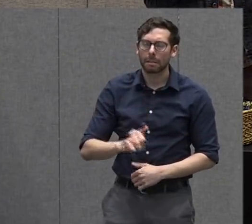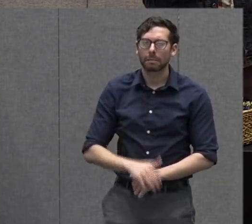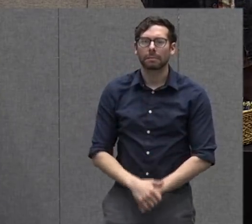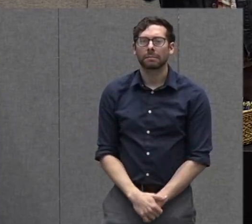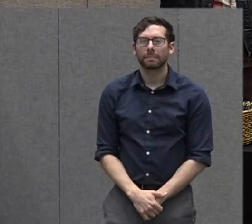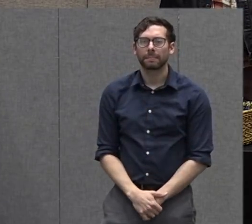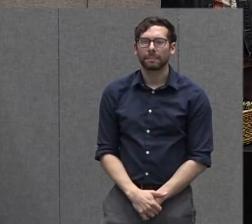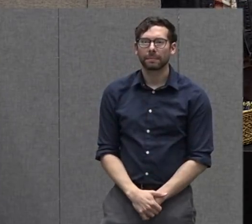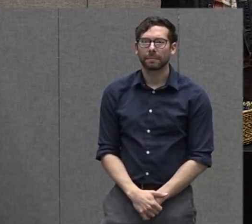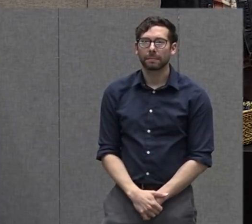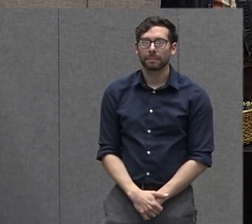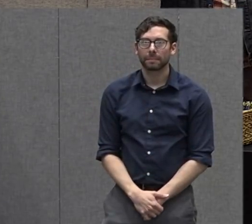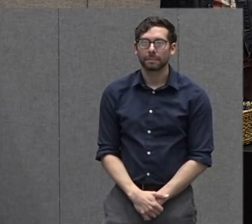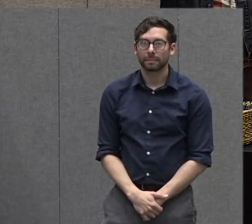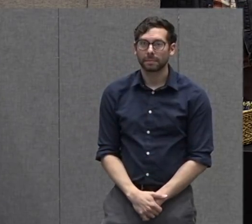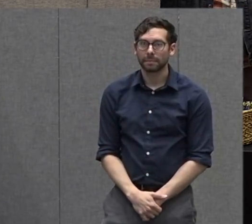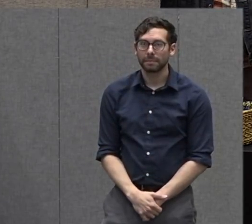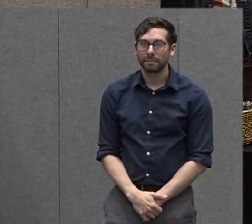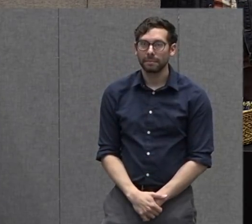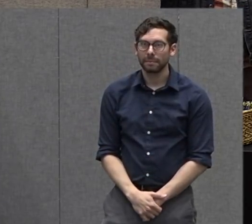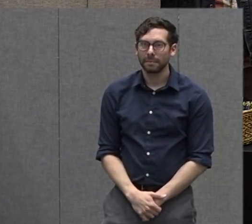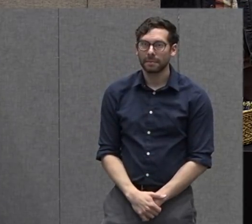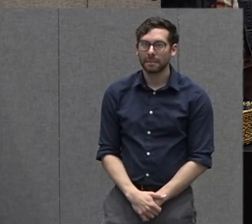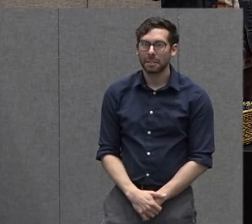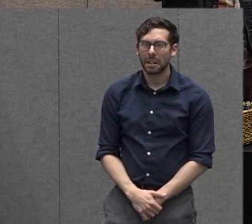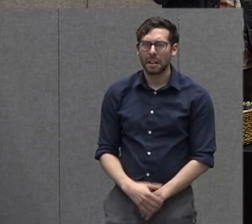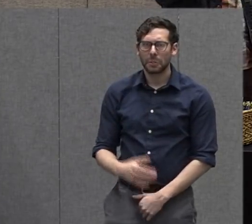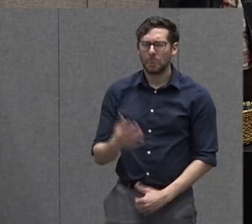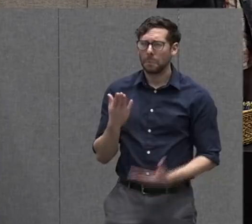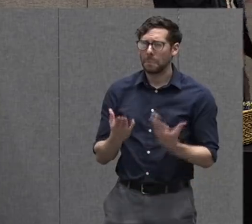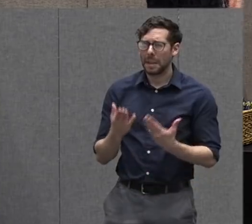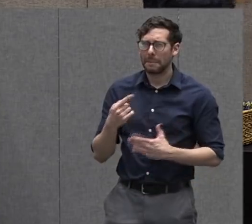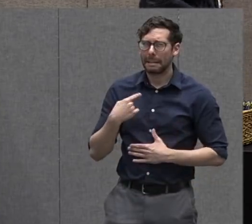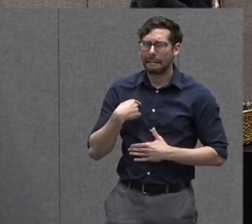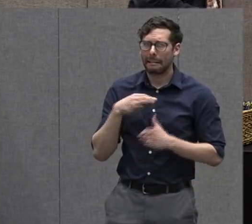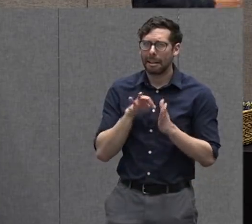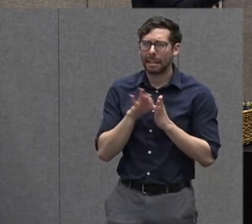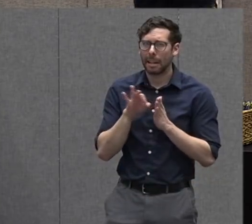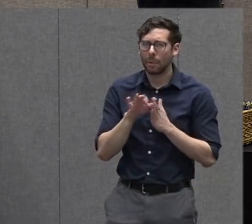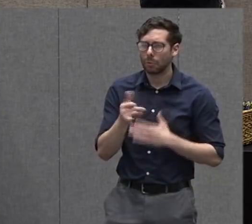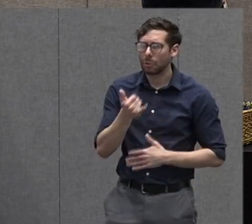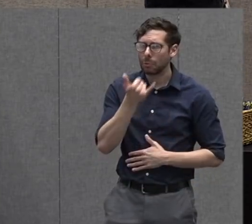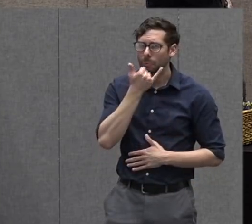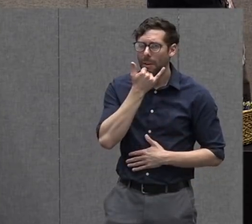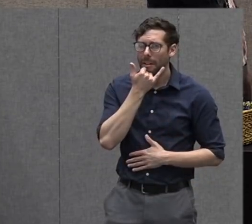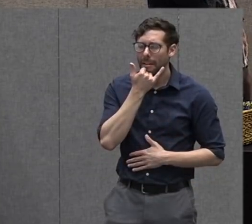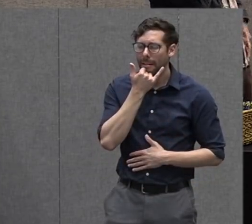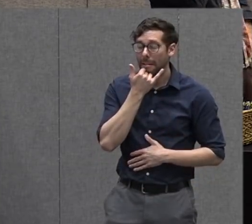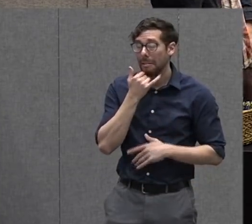now I may be wrong, but I'm thinking that's right. [Mr. R] I guess it depends how you pronounce it. [[Miss Martindale] Right, that's why